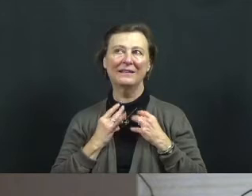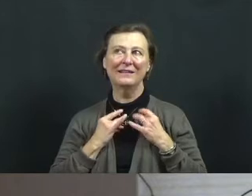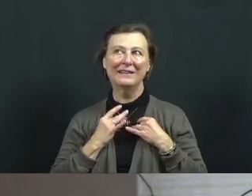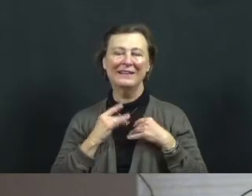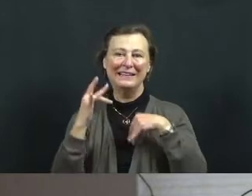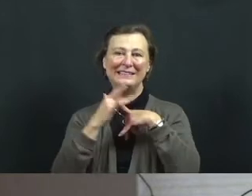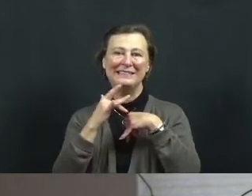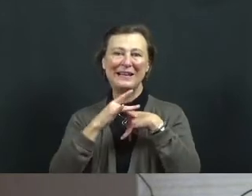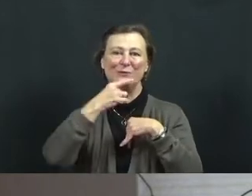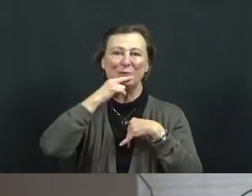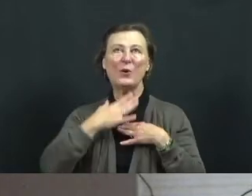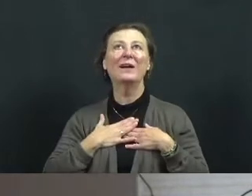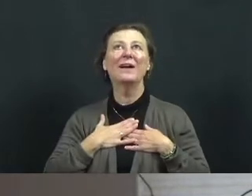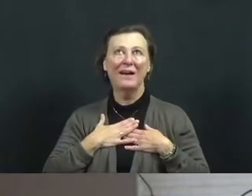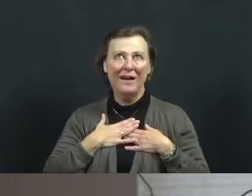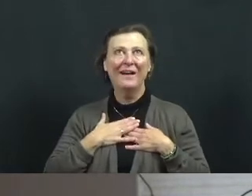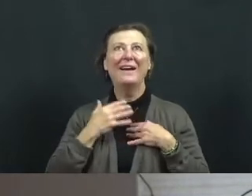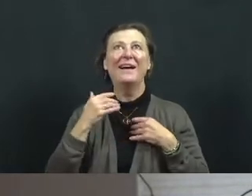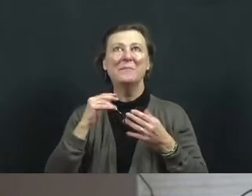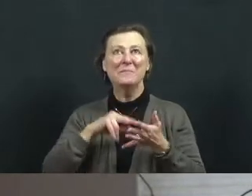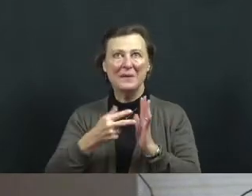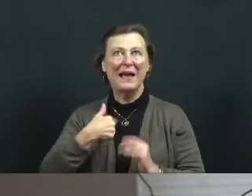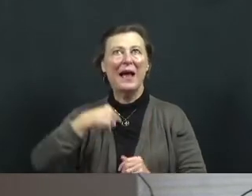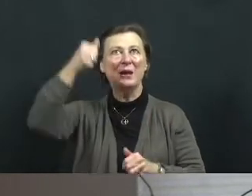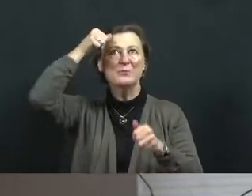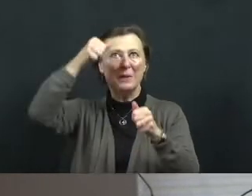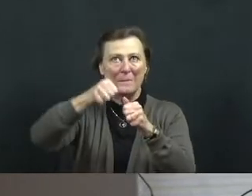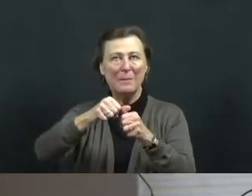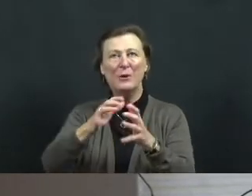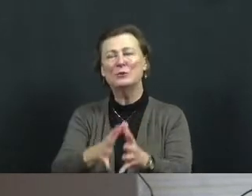to remember, how much he had to be thankful for.